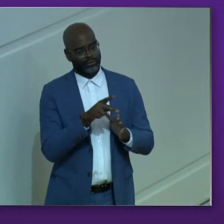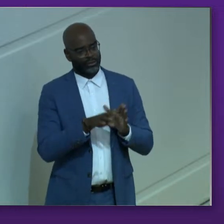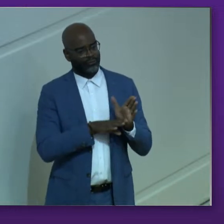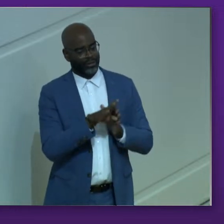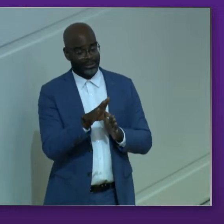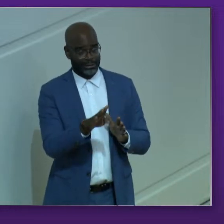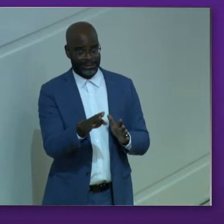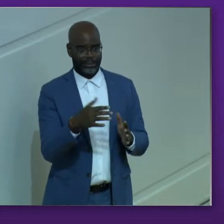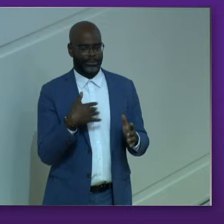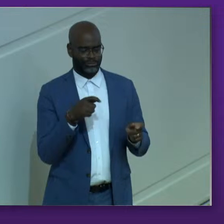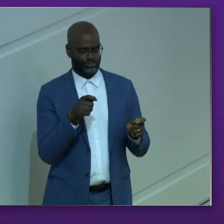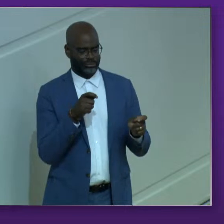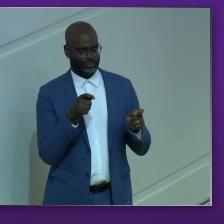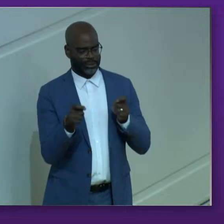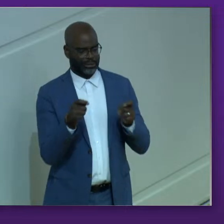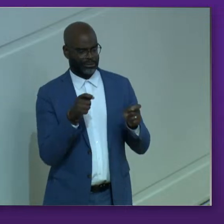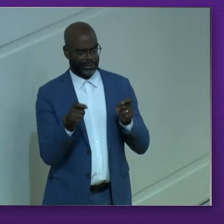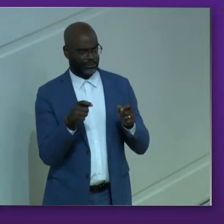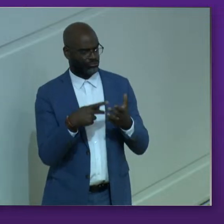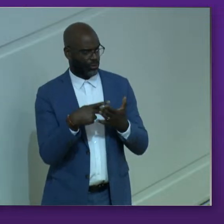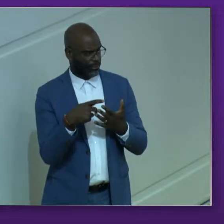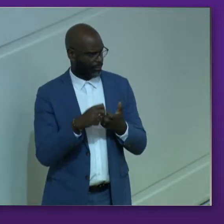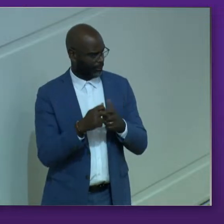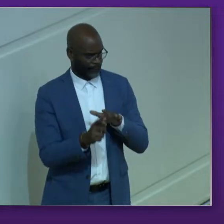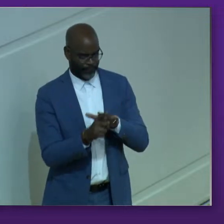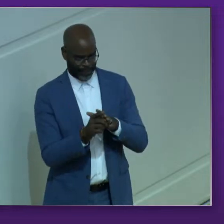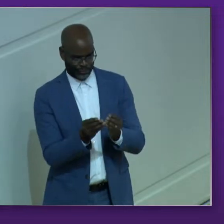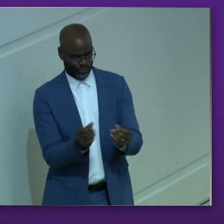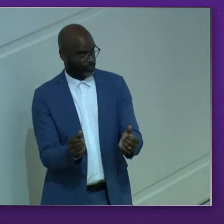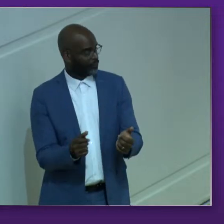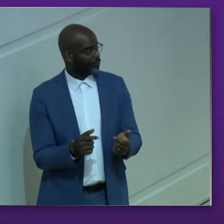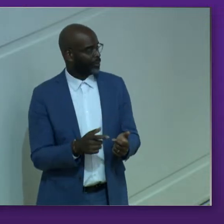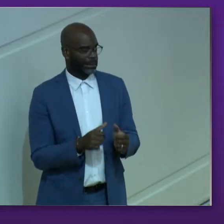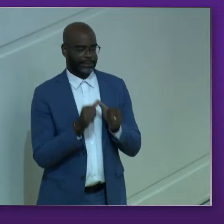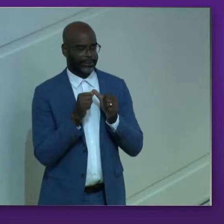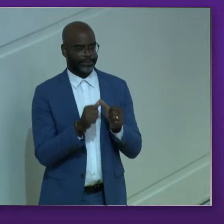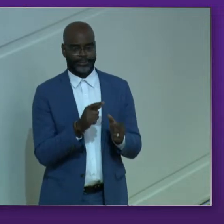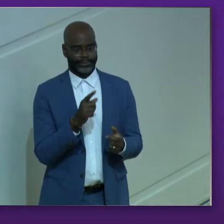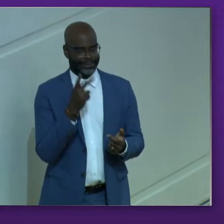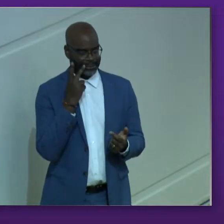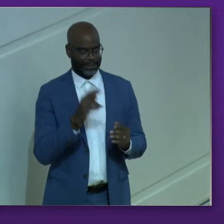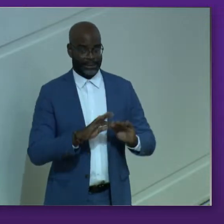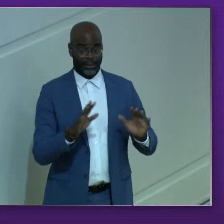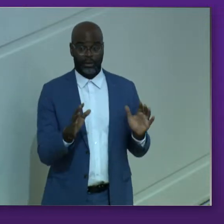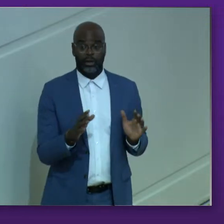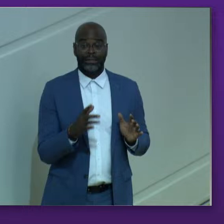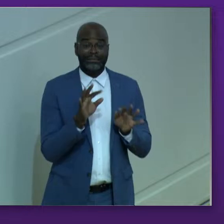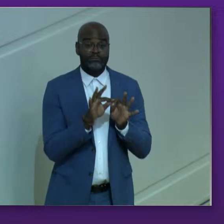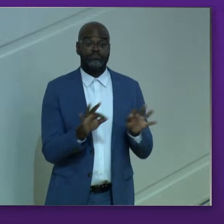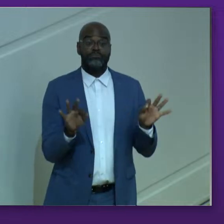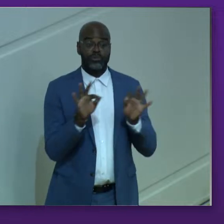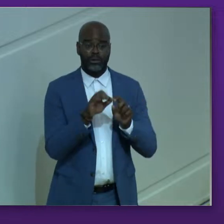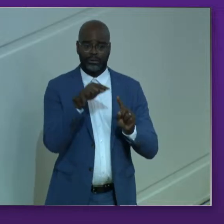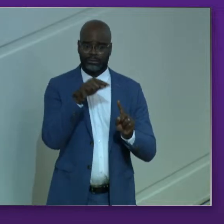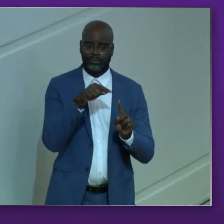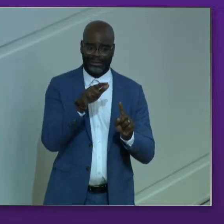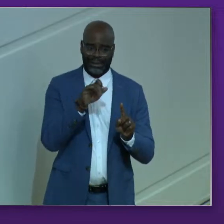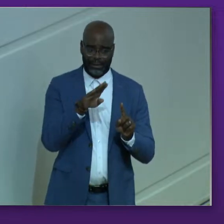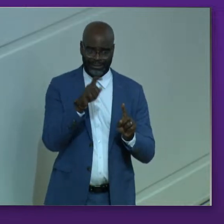[LISTING NAMES] PROVIDES STRONG LEADERSHIP AND PROFESSIONAL DEVELOPMENT FOR HIS TEAM AND IS PROVED LEGALLY EFFECTIVE IN